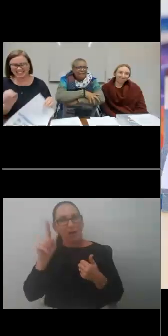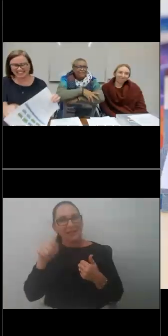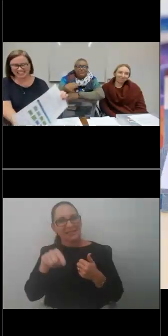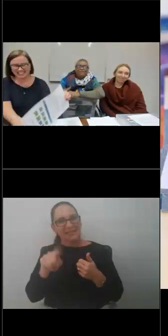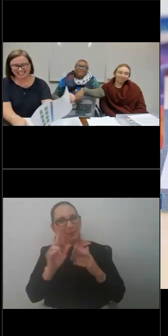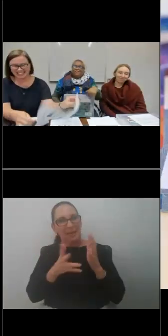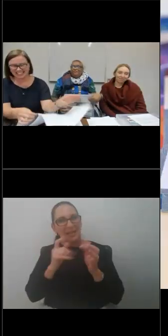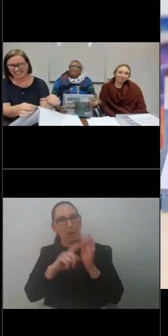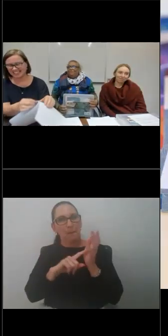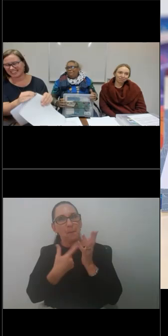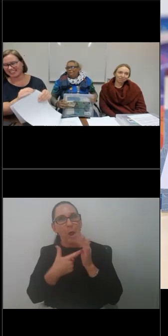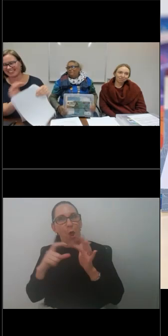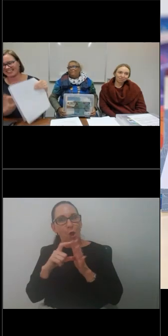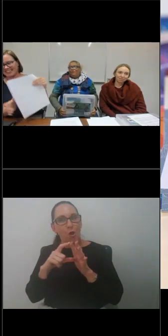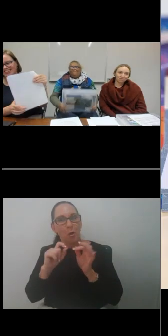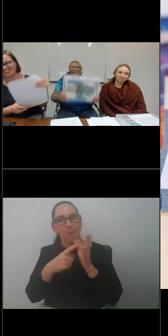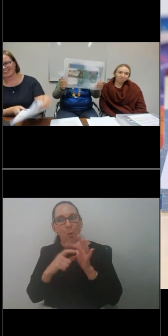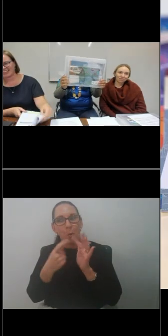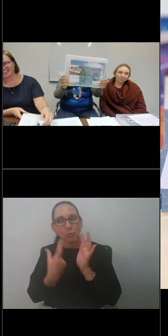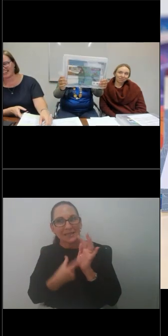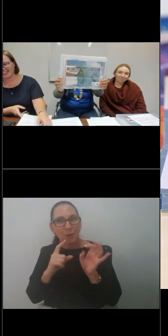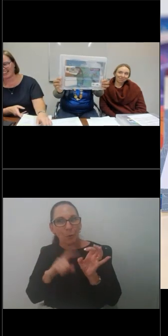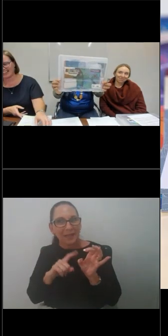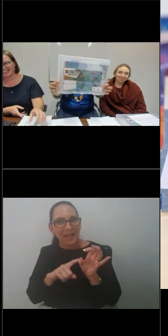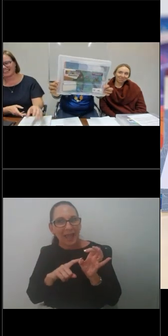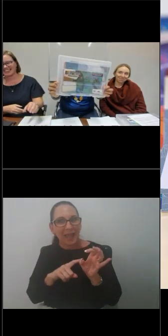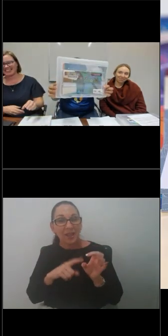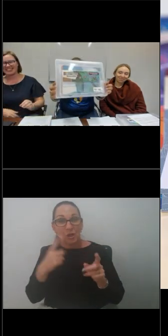um so first off you're probably wondering why I'm leaning I just thought I'd show you this is a